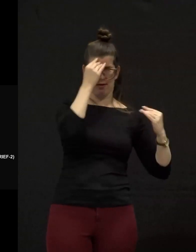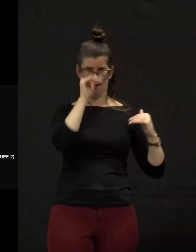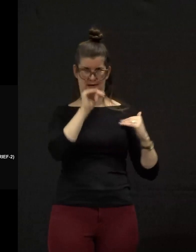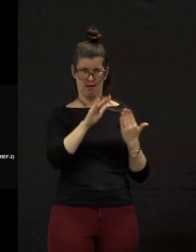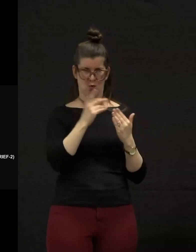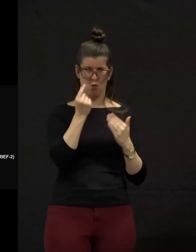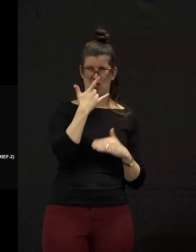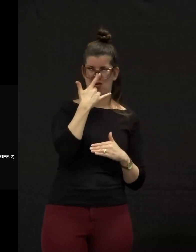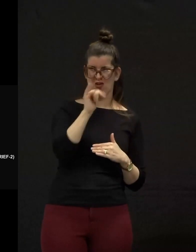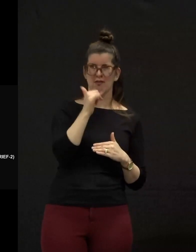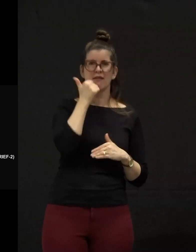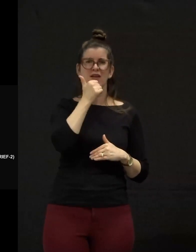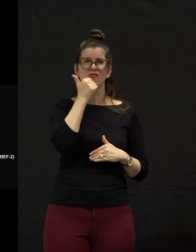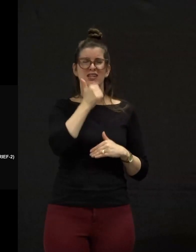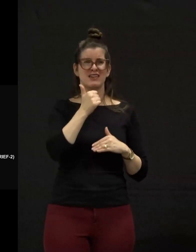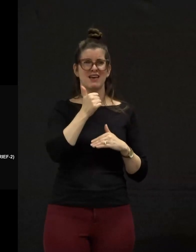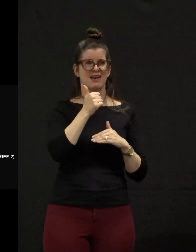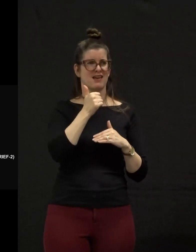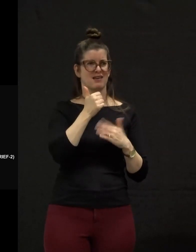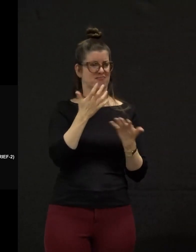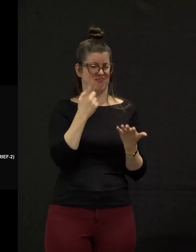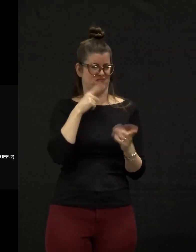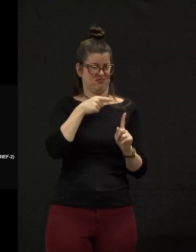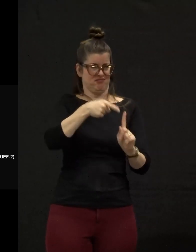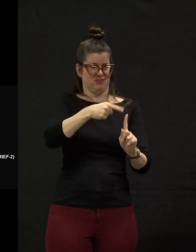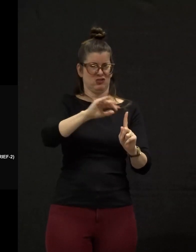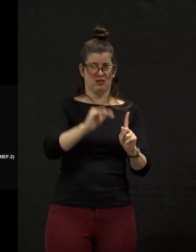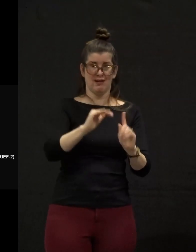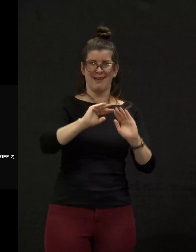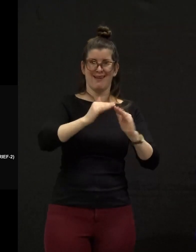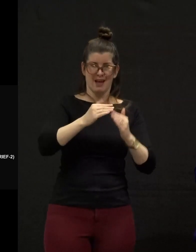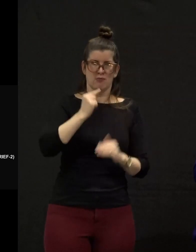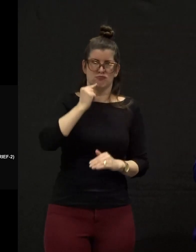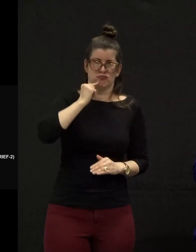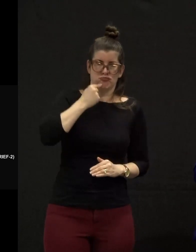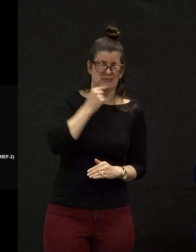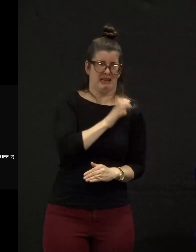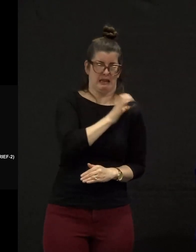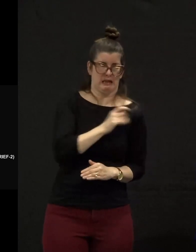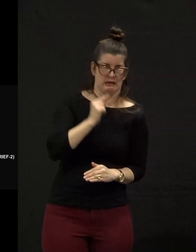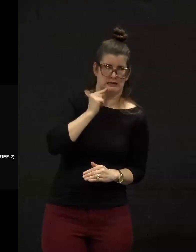in everyday terms for the child. How clinically severe is something as a symptom?